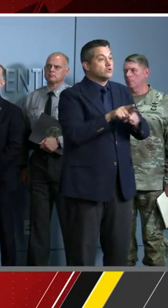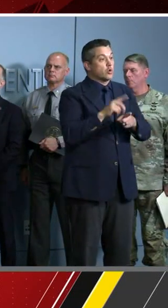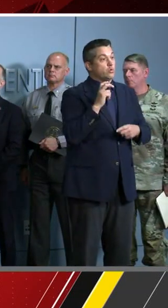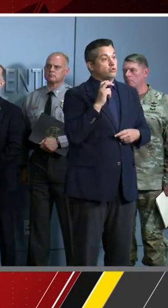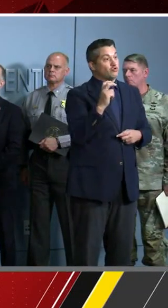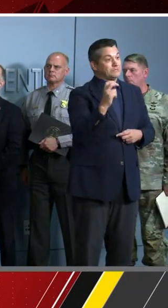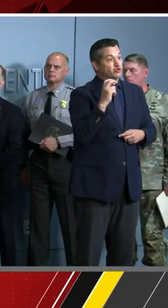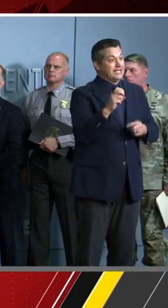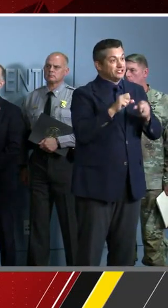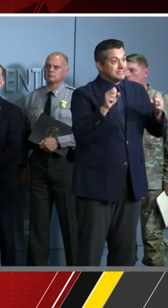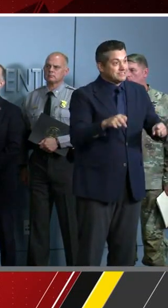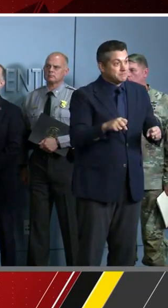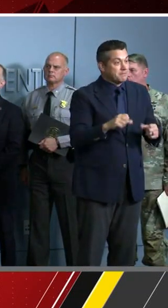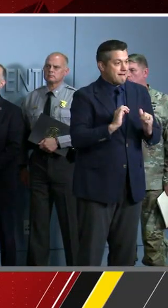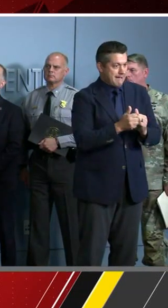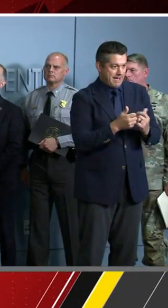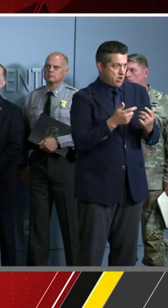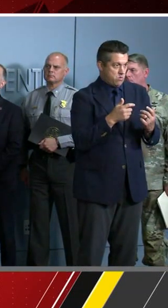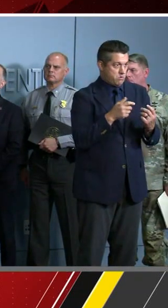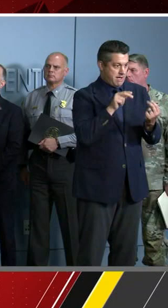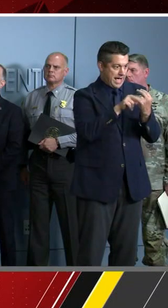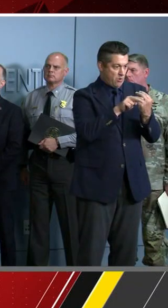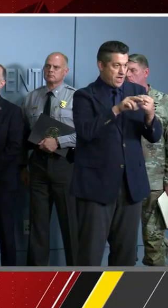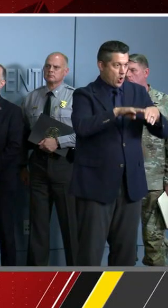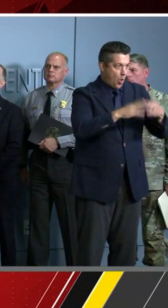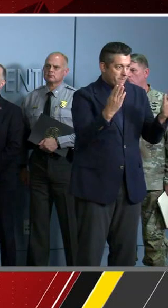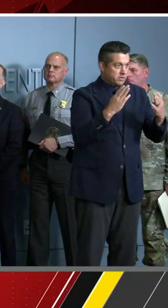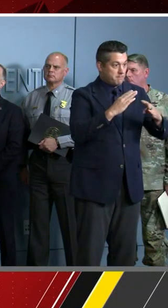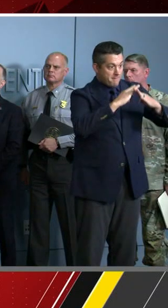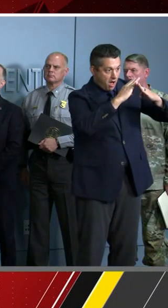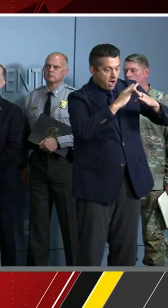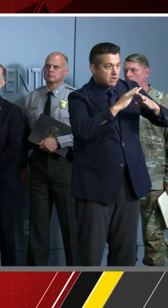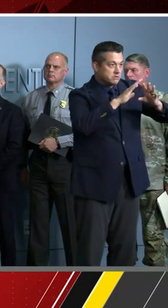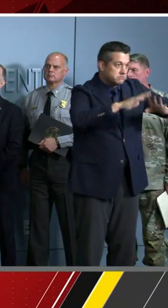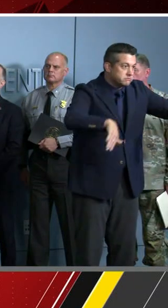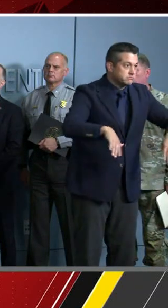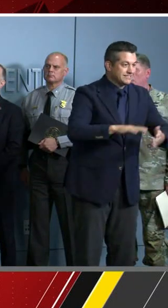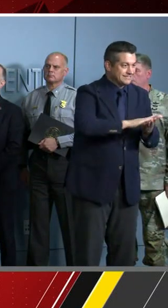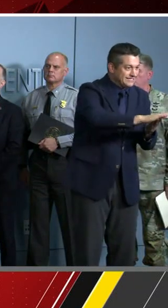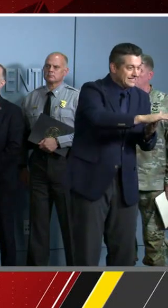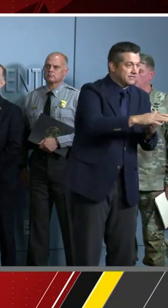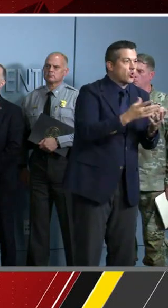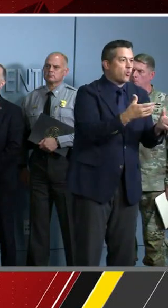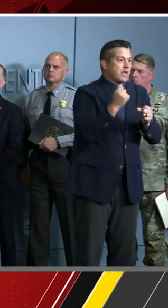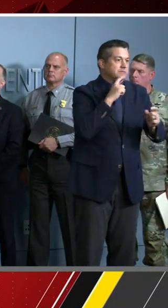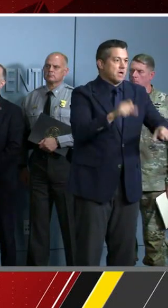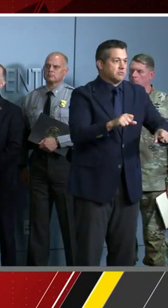system and getting our roads